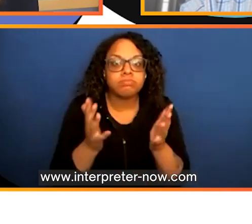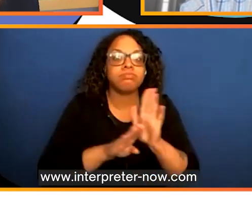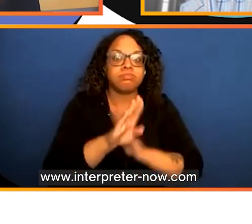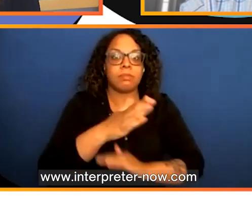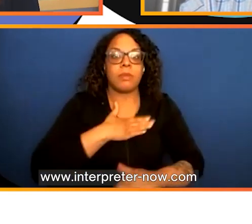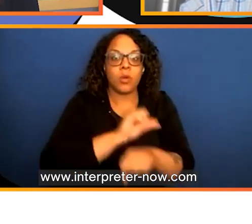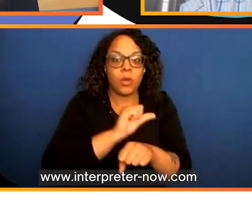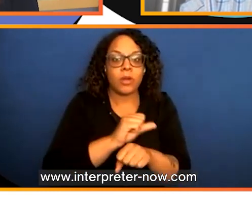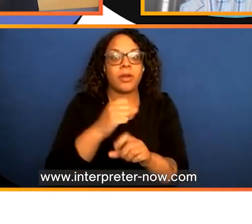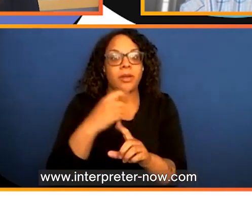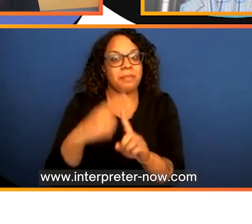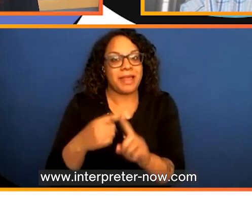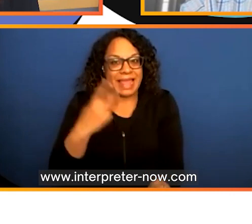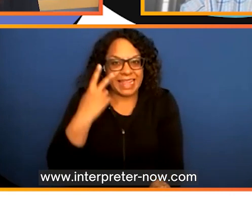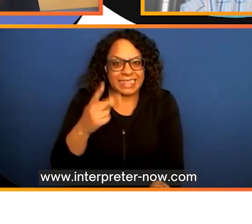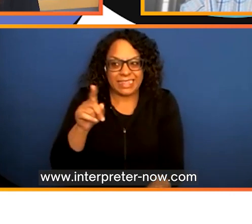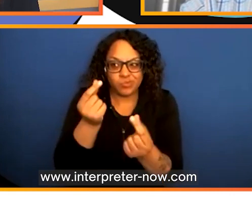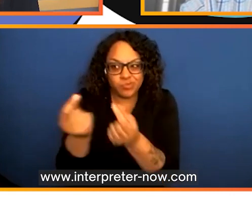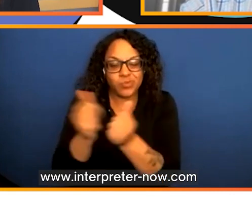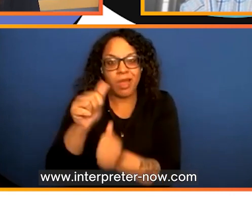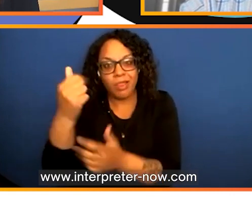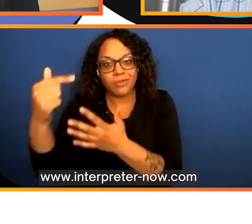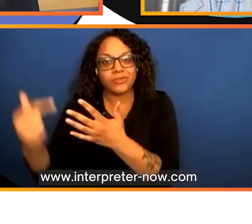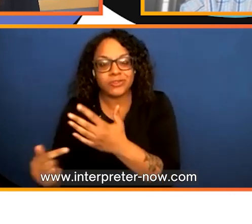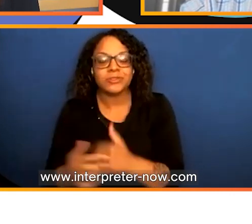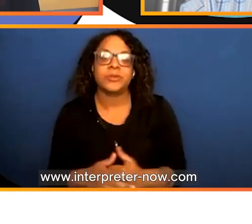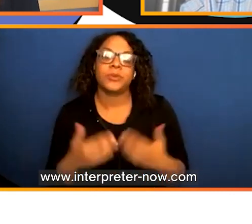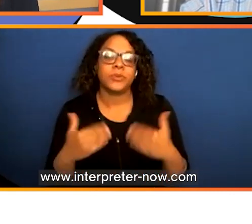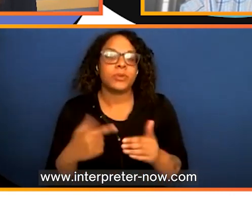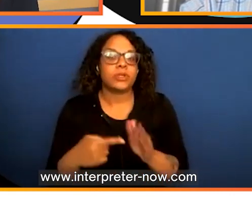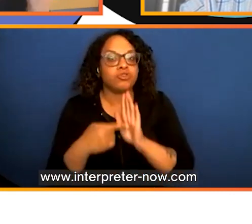organizations, and across our communities.